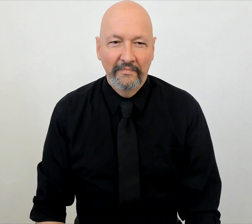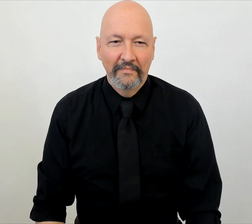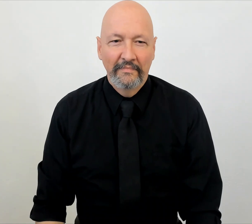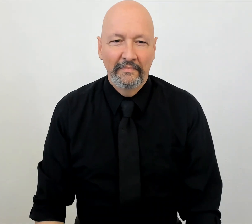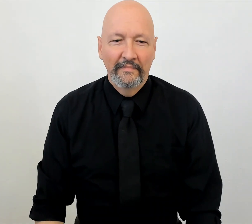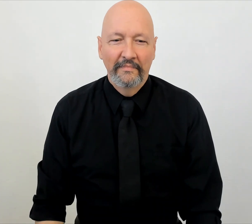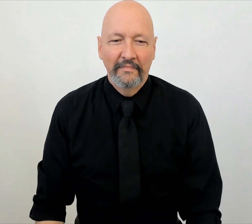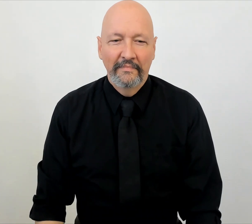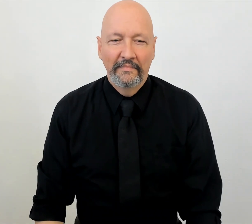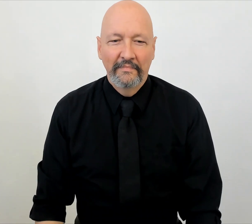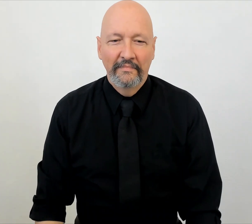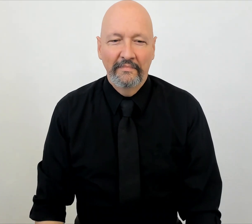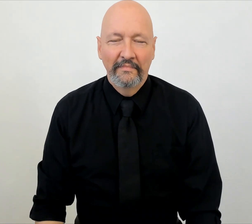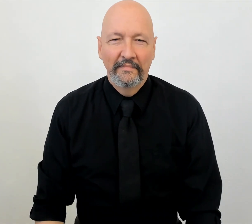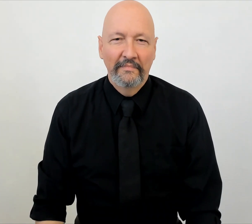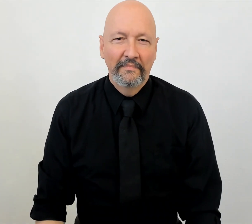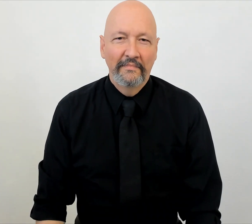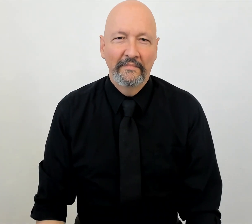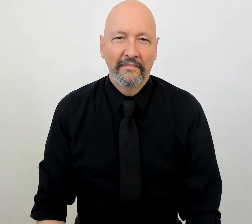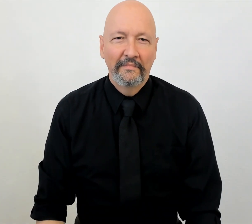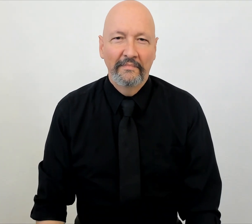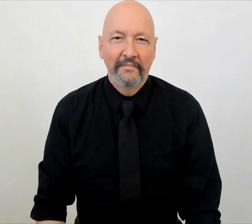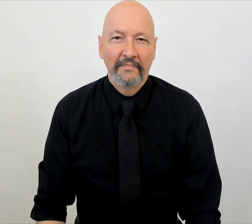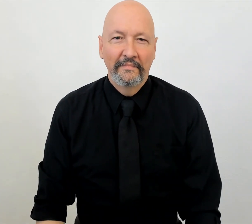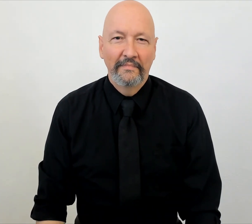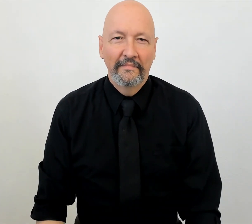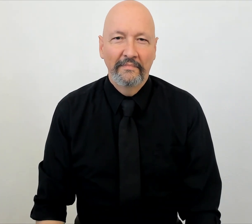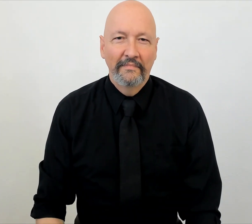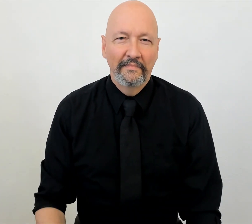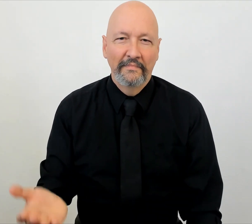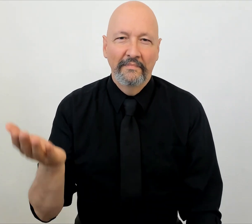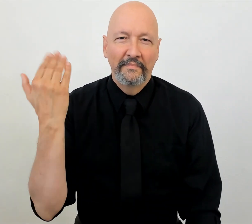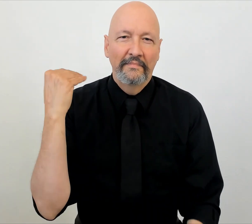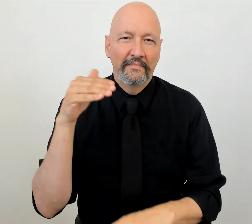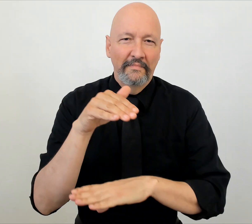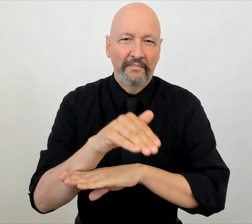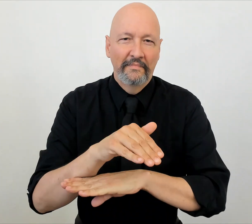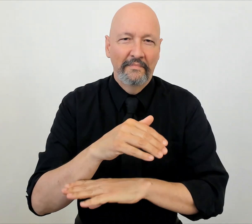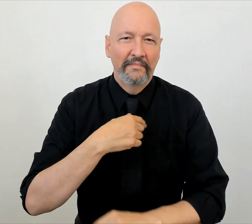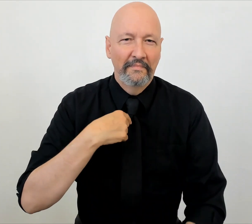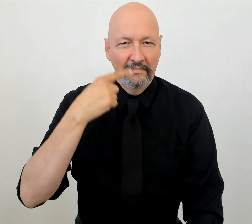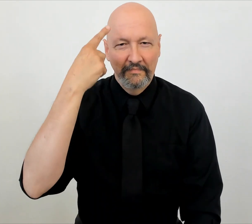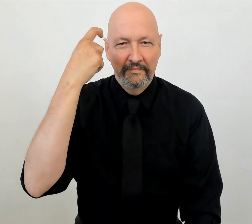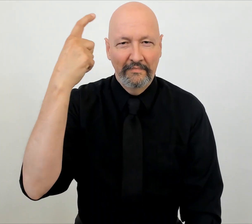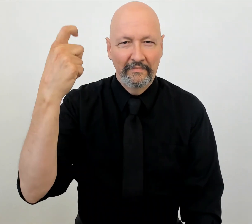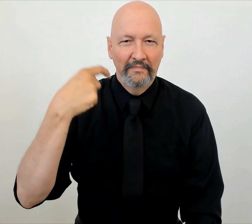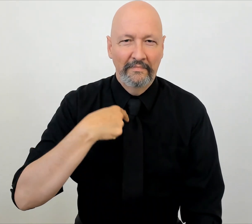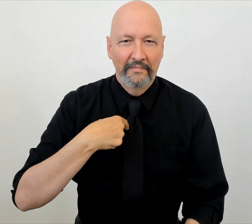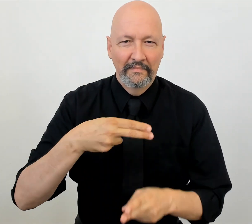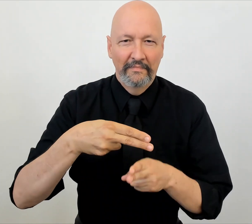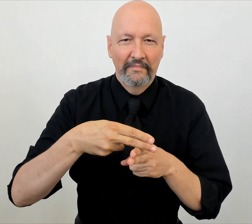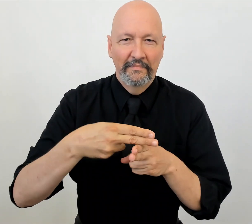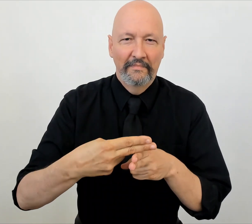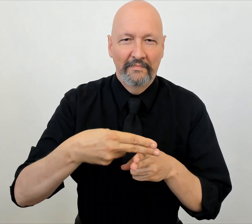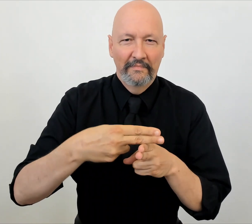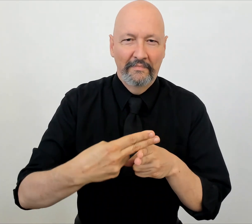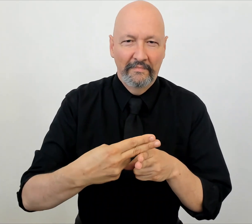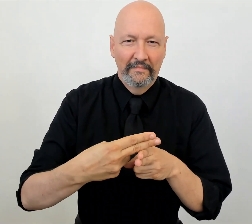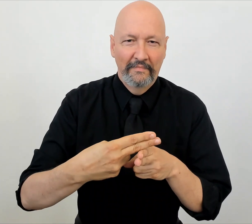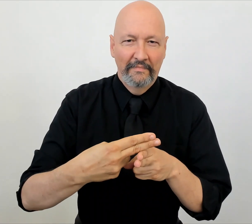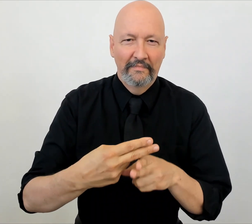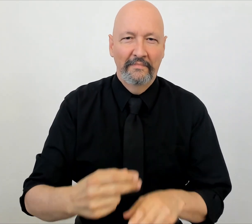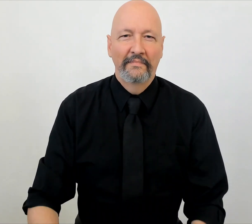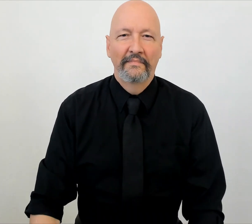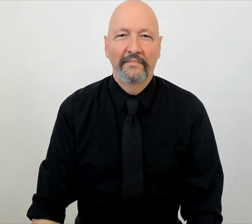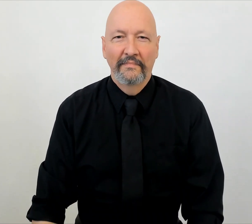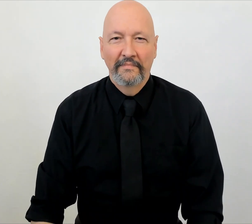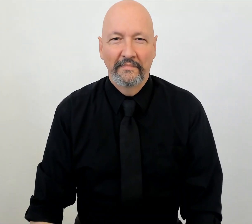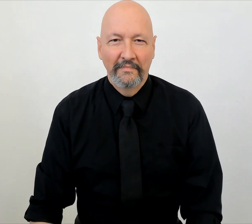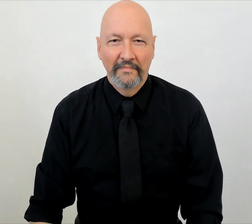WEIGH becomes past tense "weighed" due to starting the sentence with "last night."